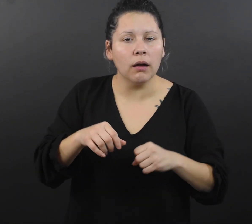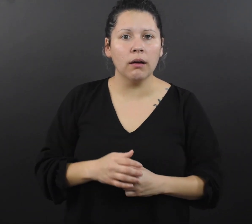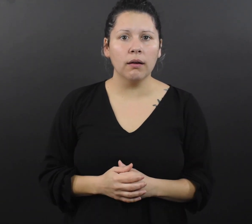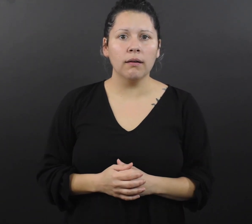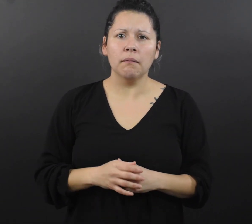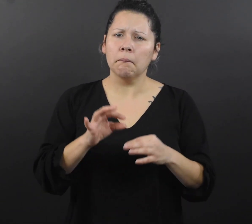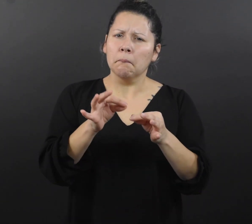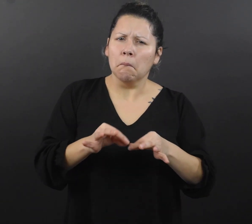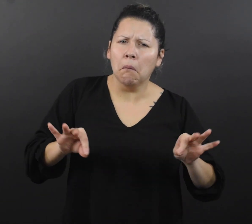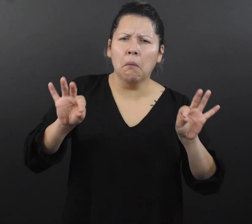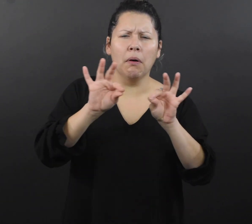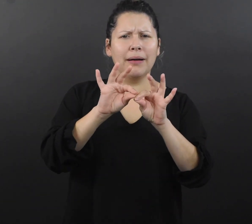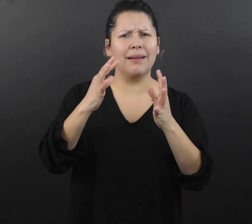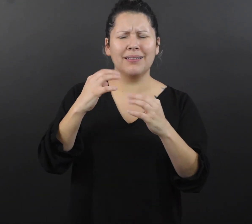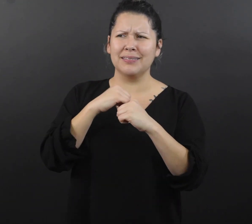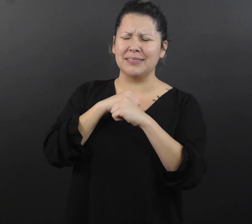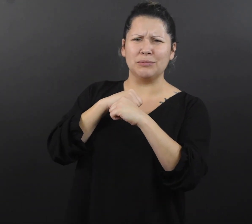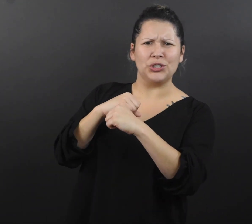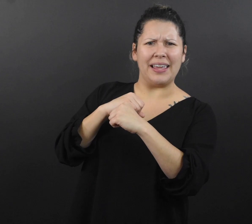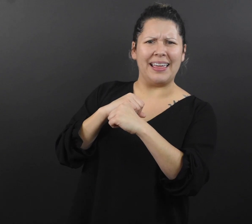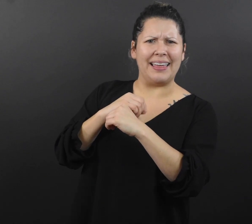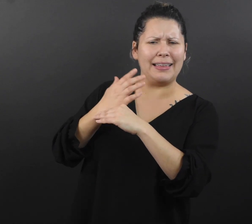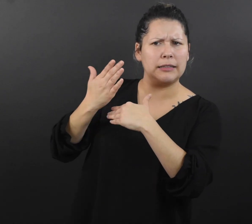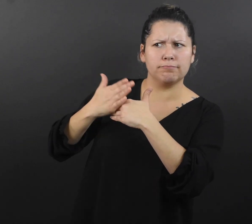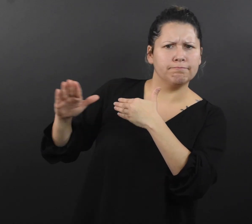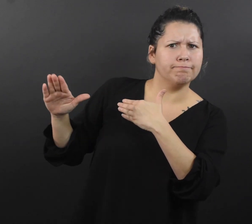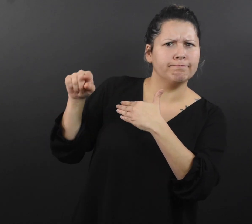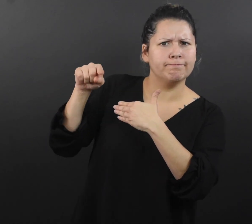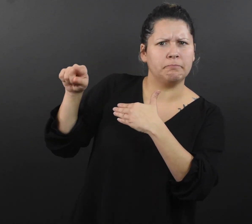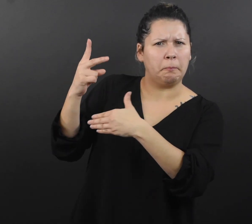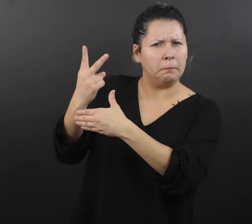vaccine dose,” says Andrea Ahneman, a spokesperson with the Minnesota Department of Public Health.